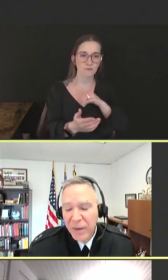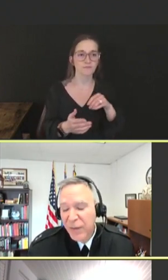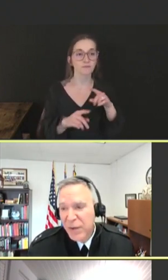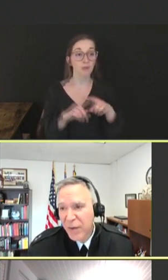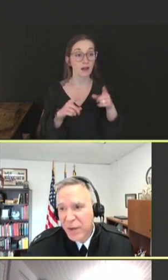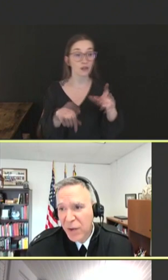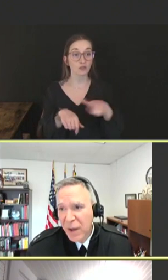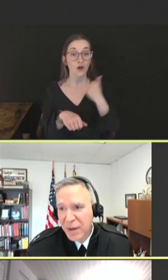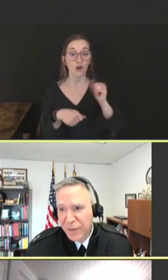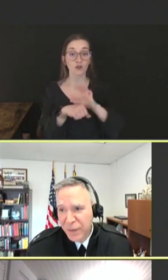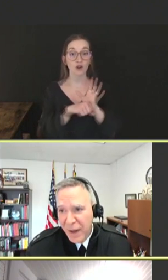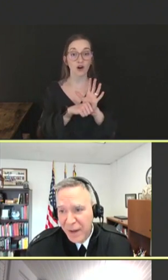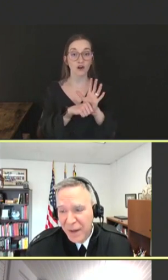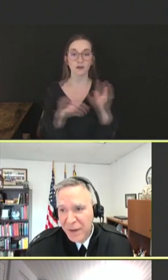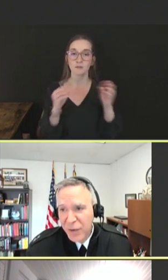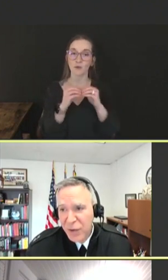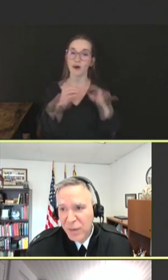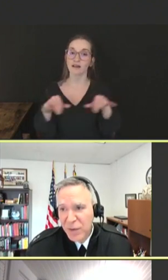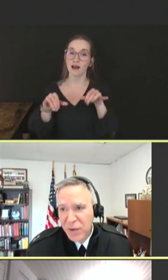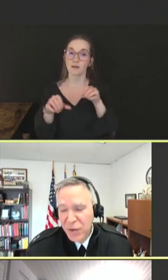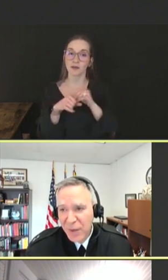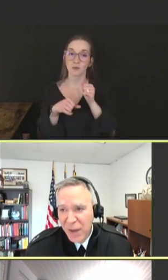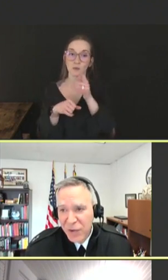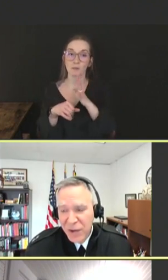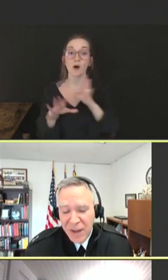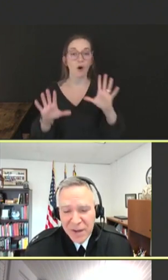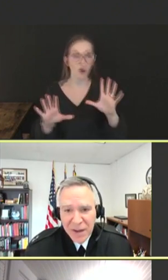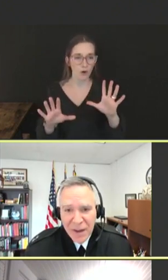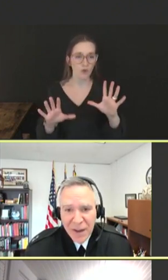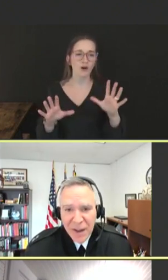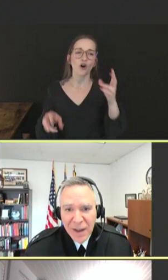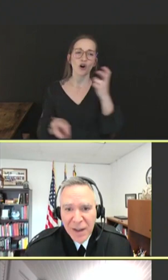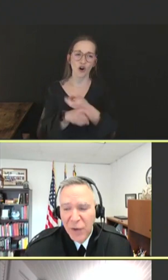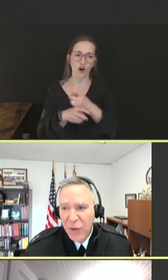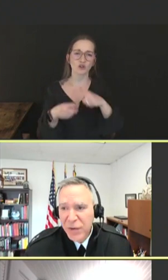first of all, it's hard to define in different terms and terminology, and that's another whole